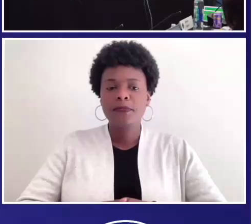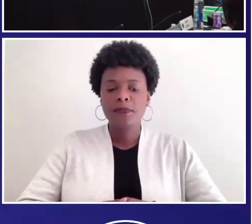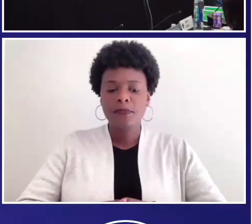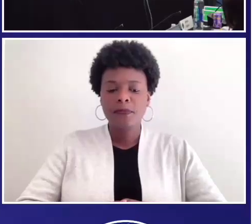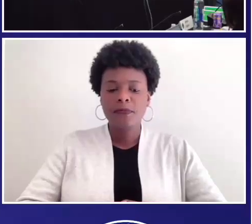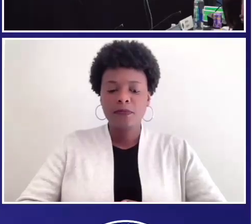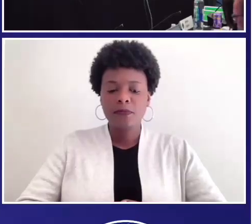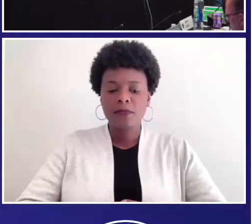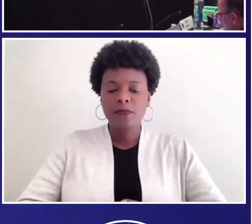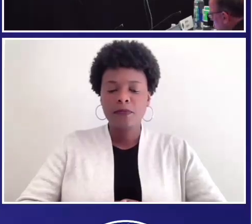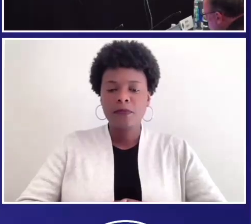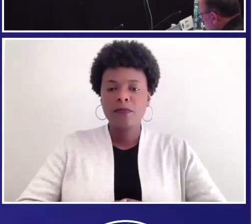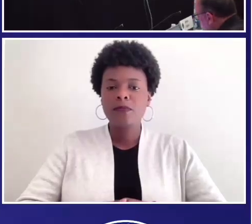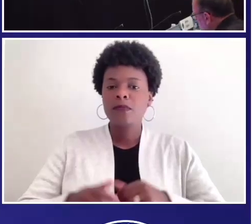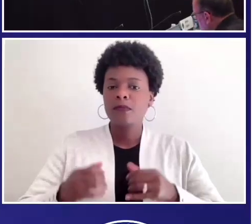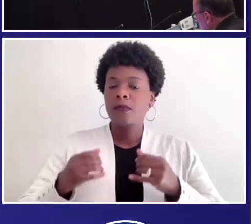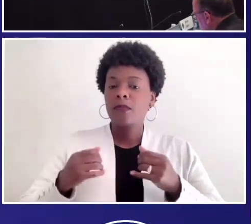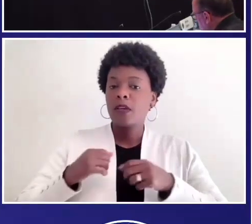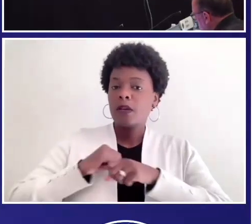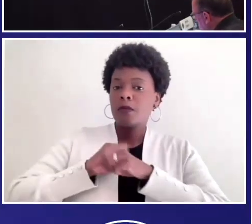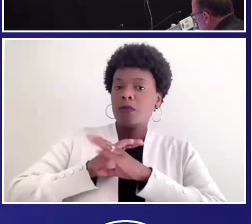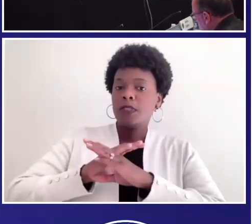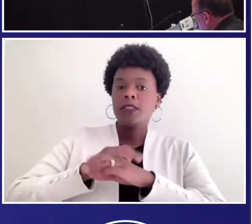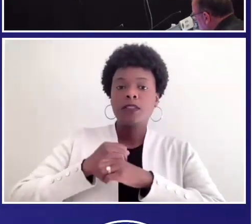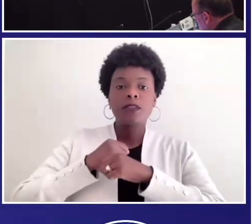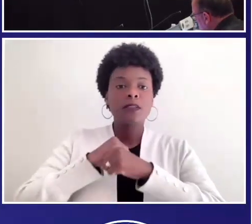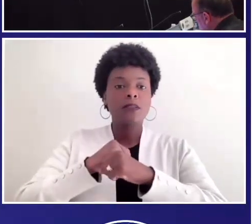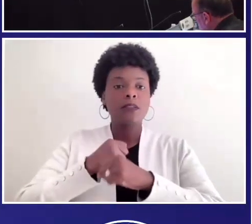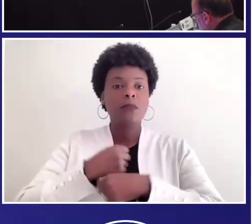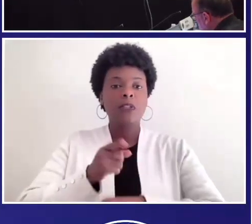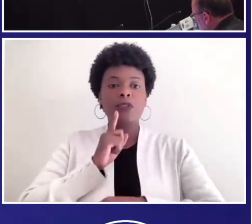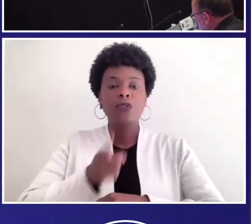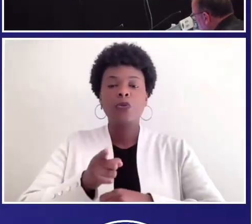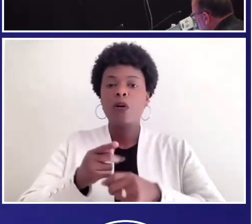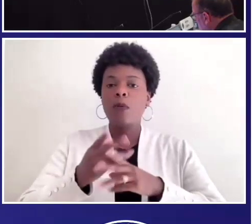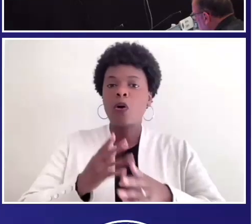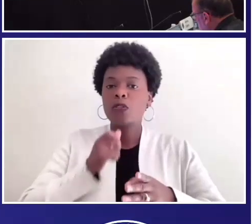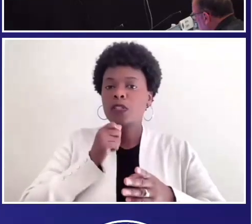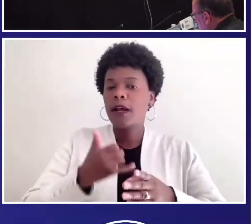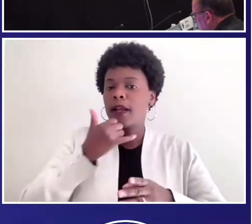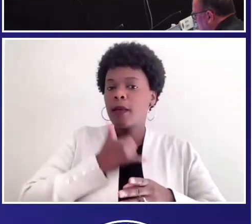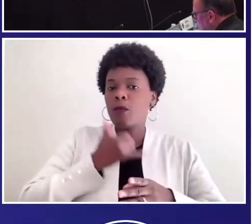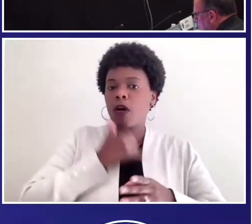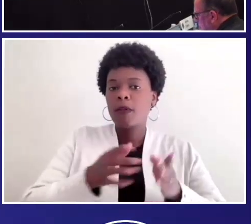Safeguards to be implemented to ensure borrowers are not improperly steered. We make it very clear to our servicers that